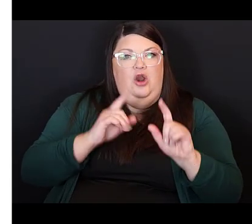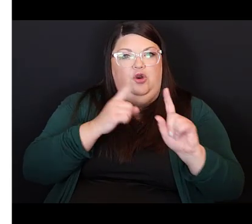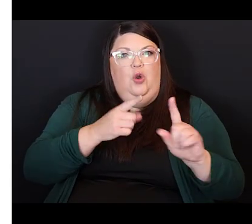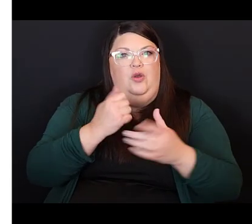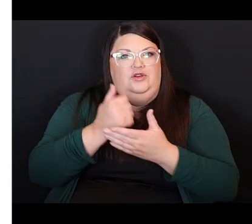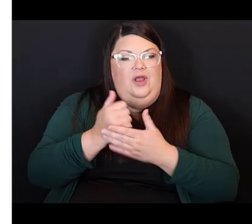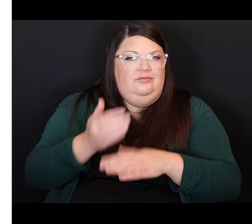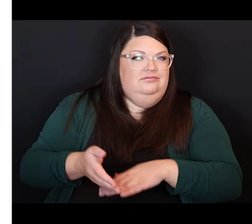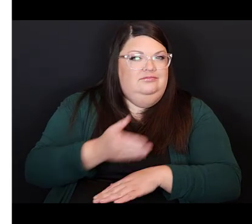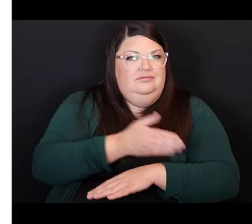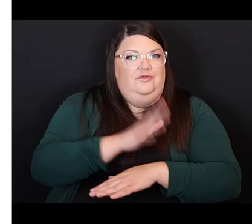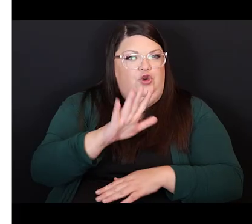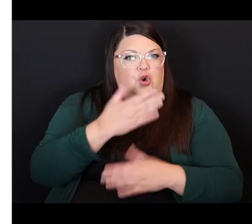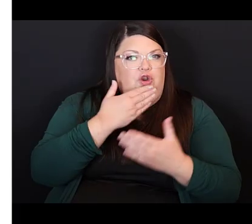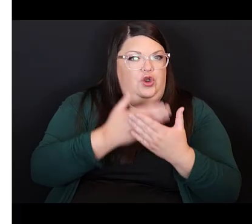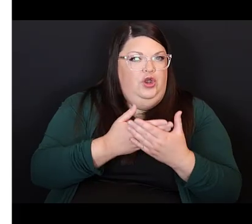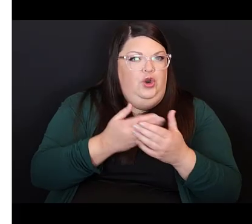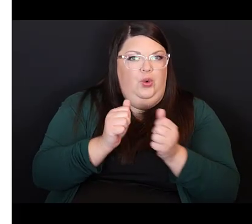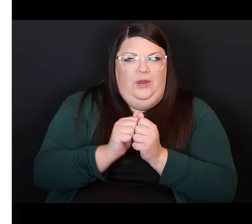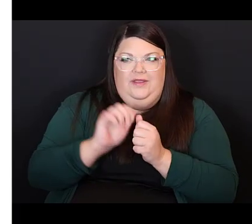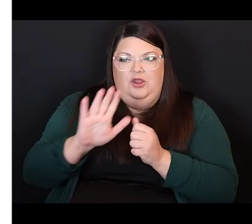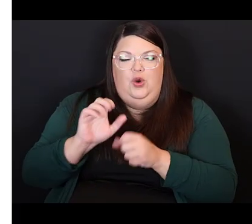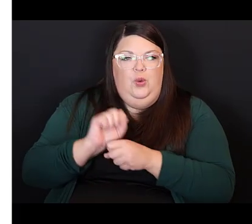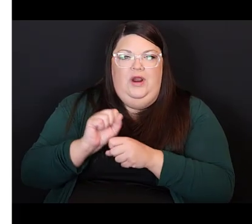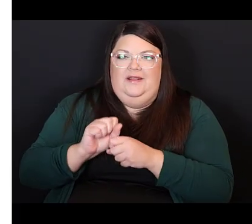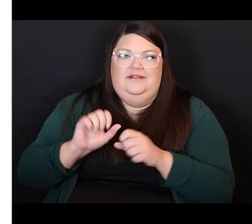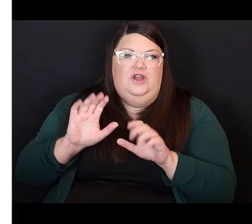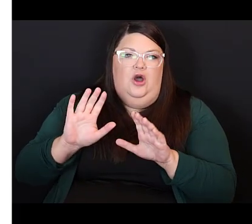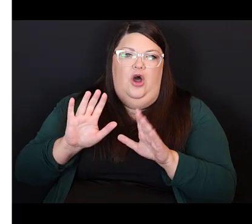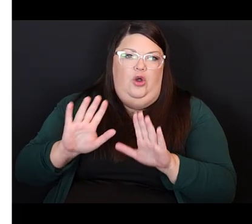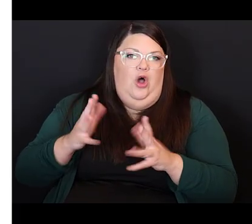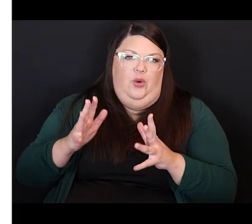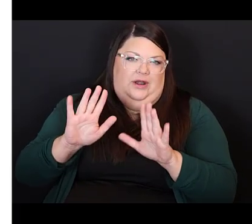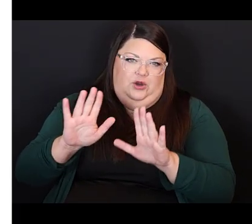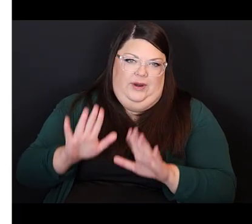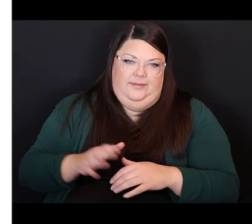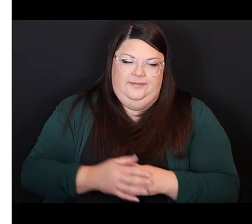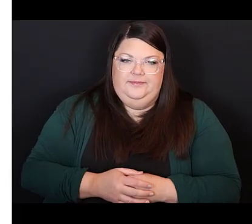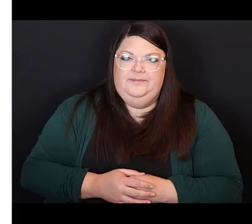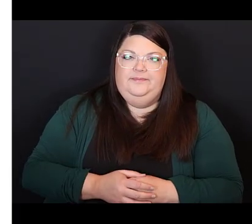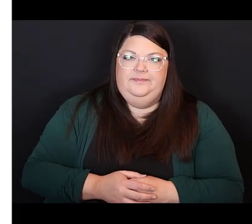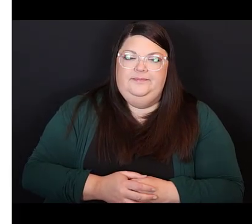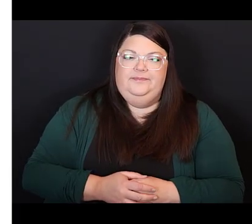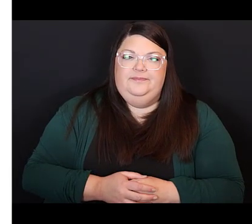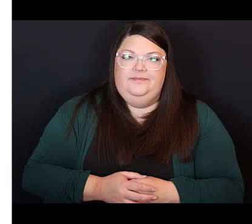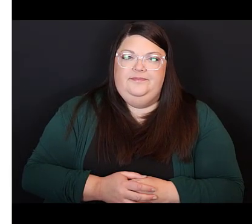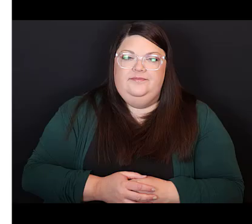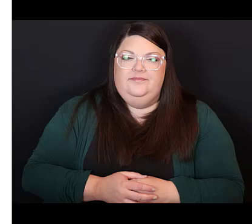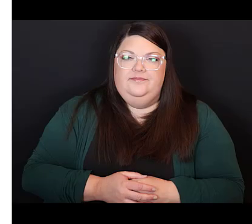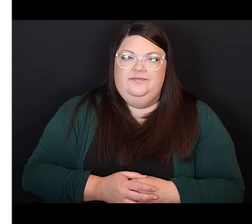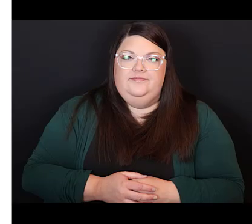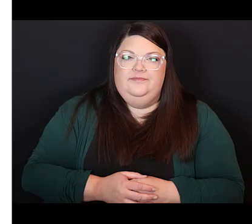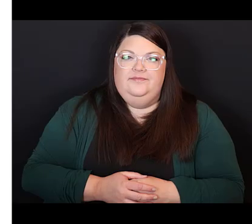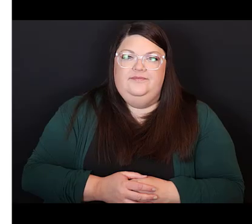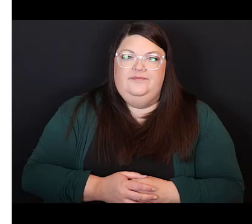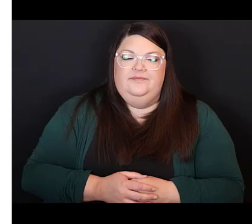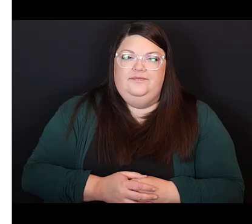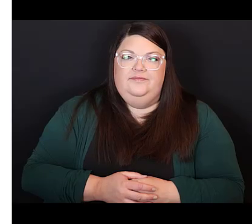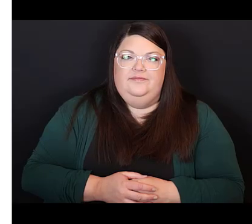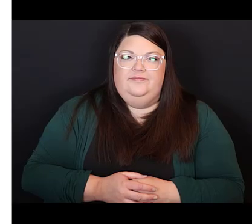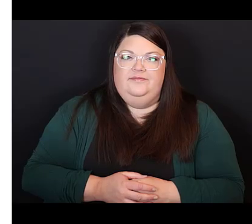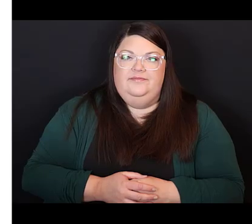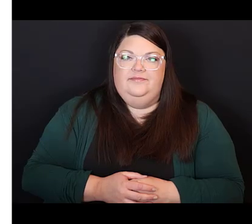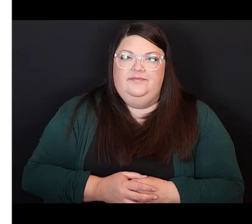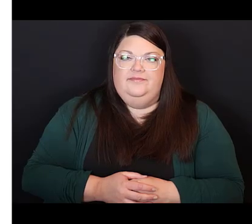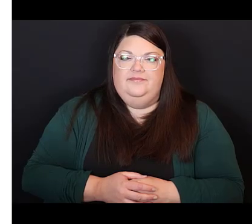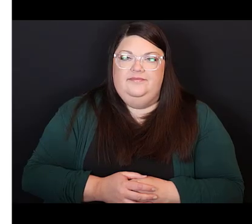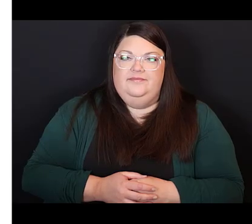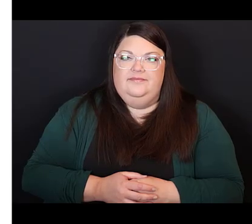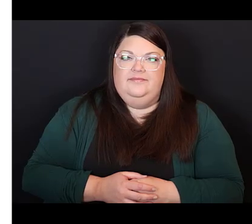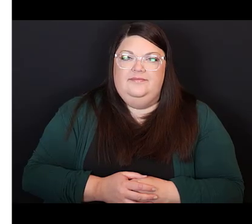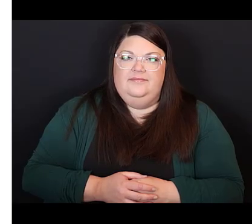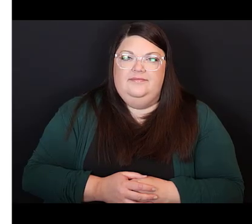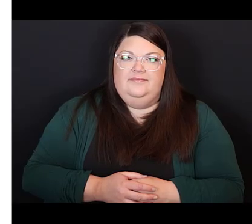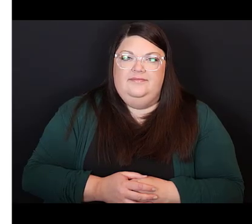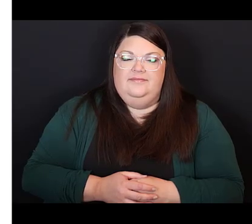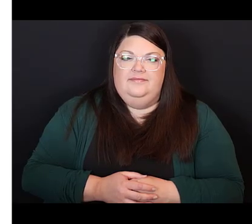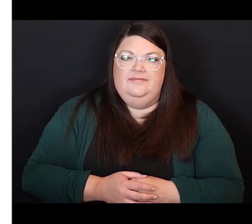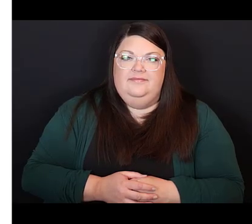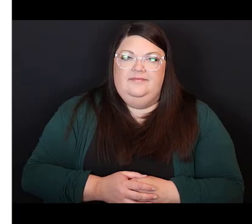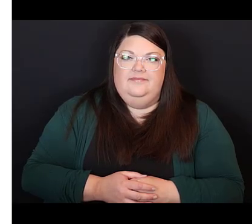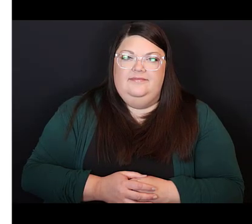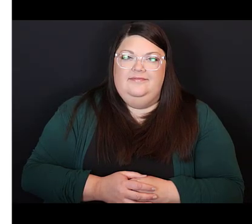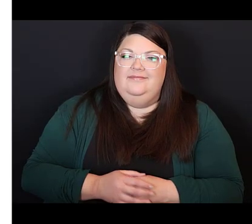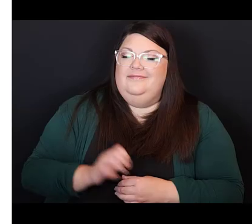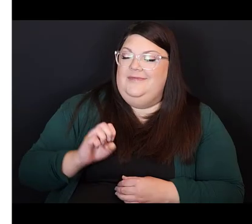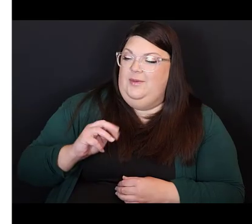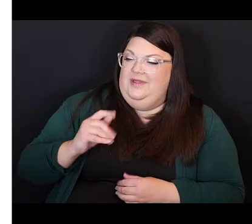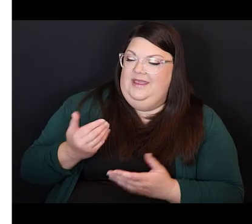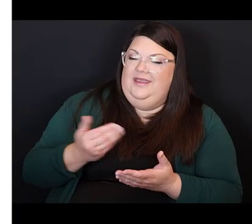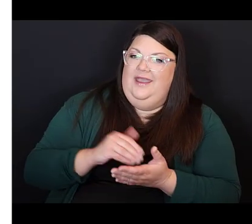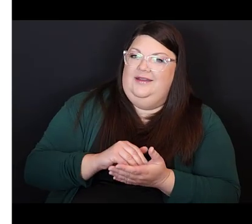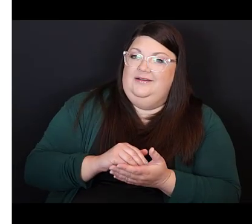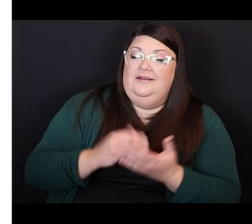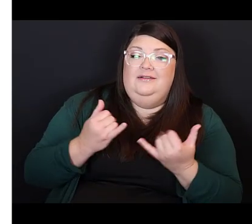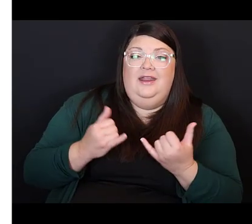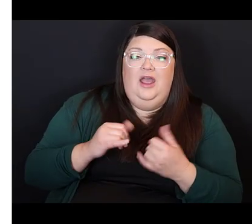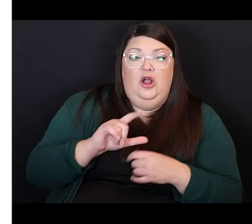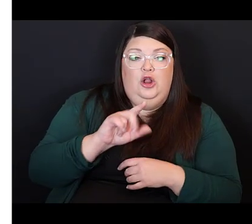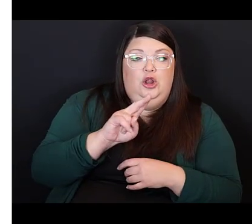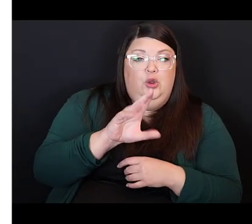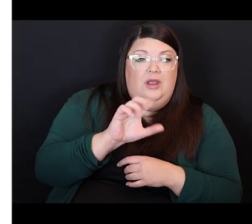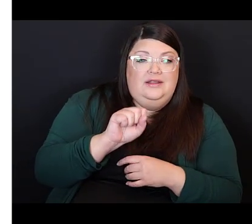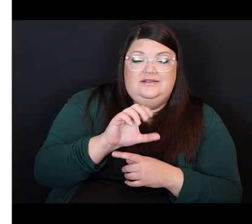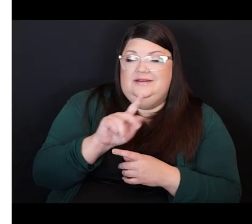good with the great work you’re already doing. [Emily] Emily again. Turning to Kathy and Lucas,